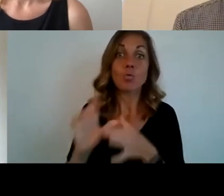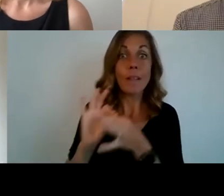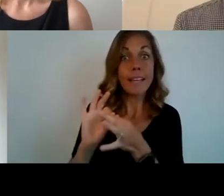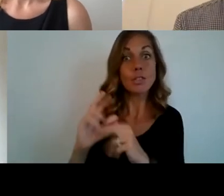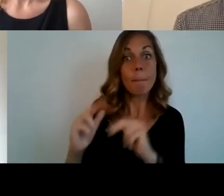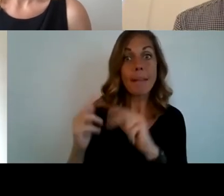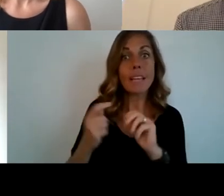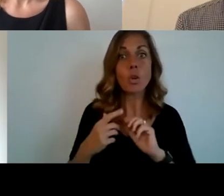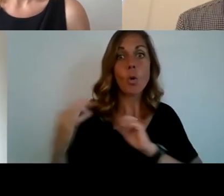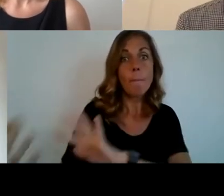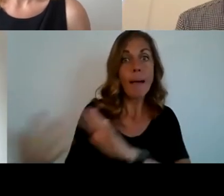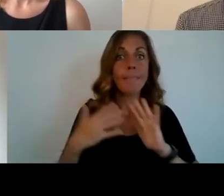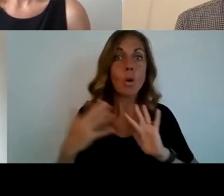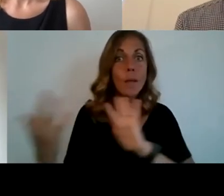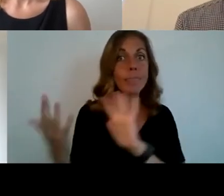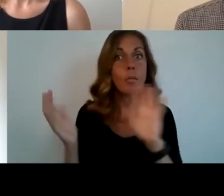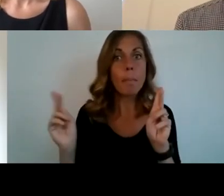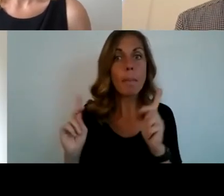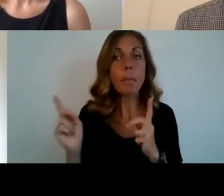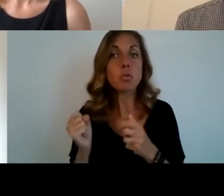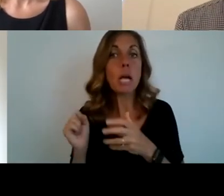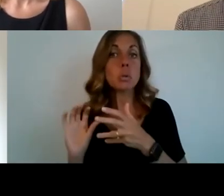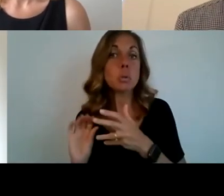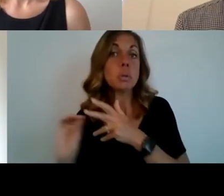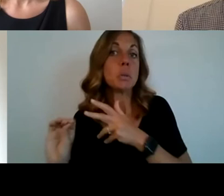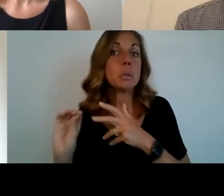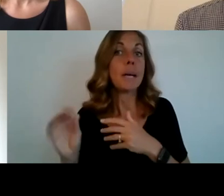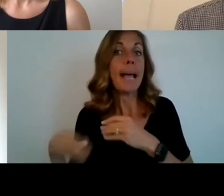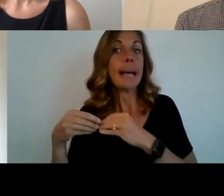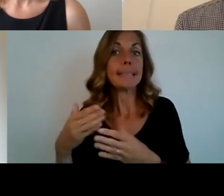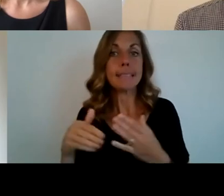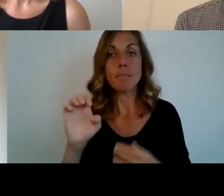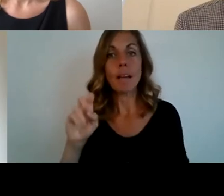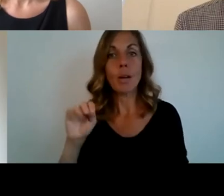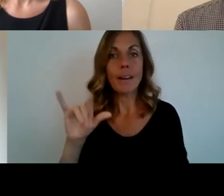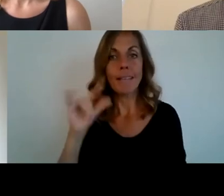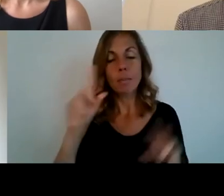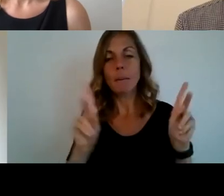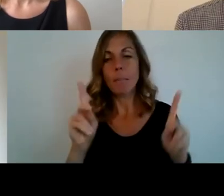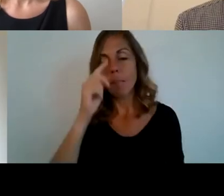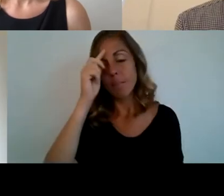forth with folks to, you know, edge in some equity for everybody. But all of this work